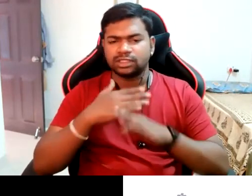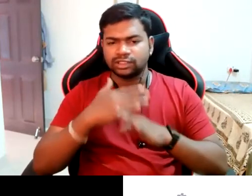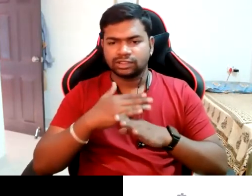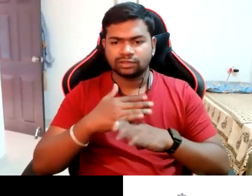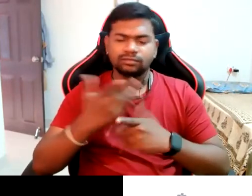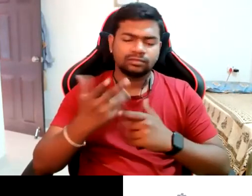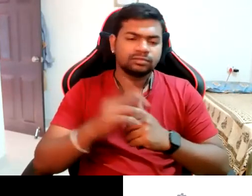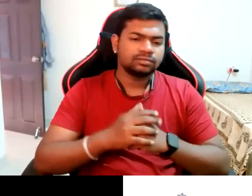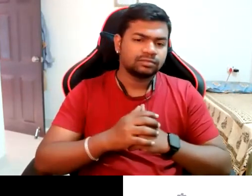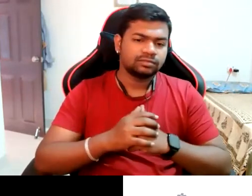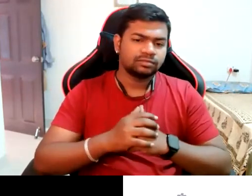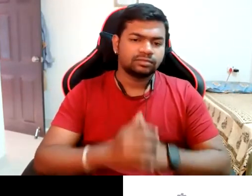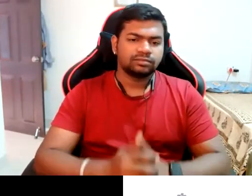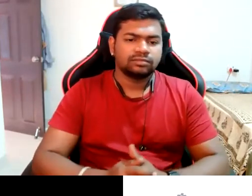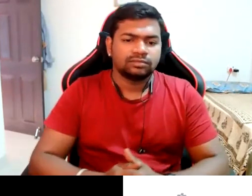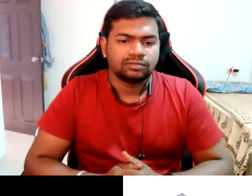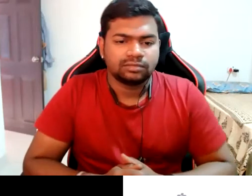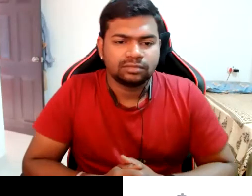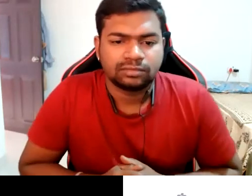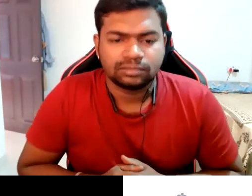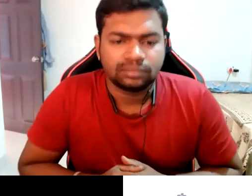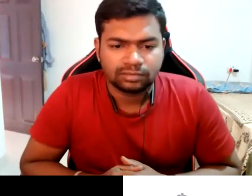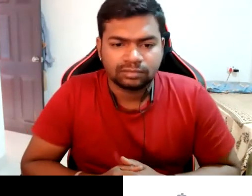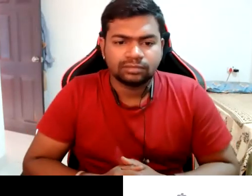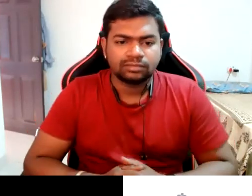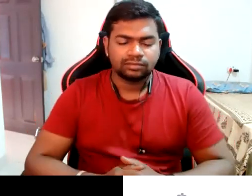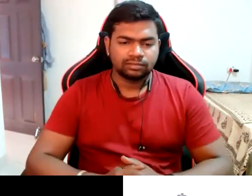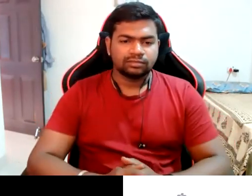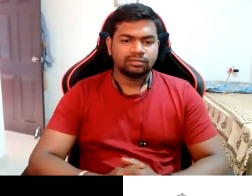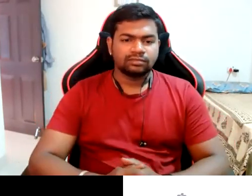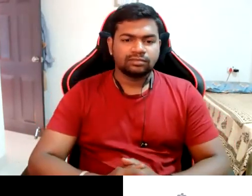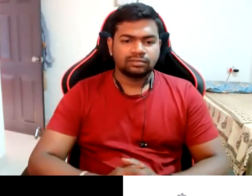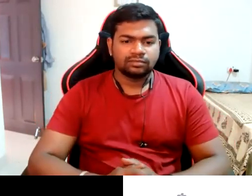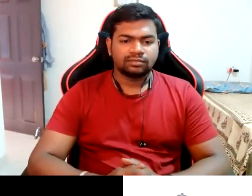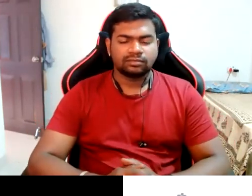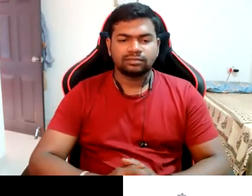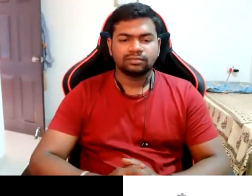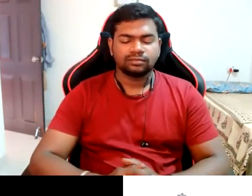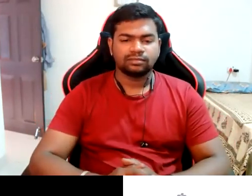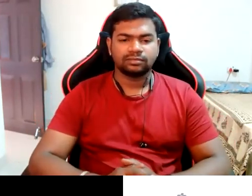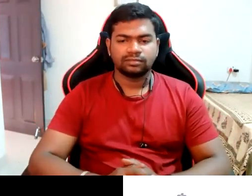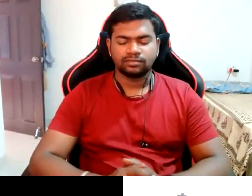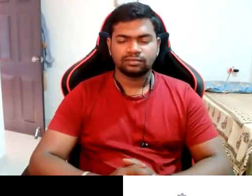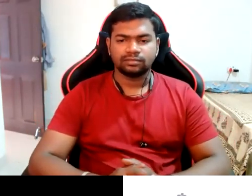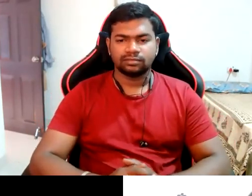Sheril read out for the rest of the audience, right? If you have any questions you can ask directly to Sandeep.